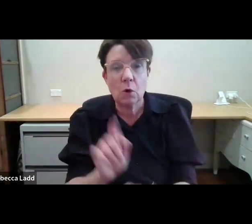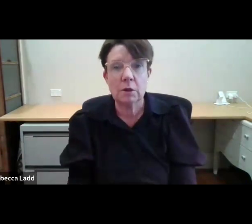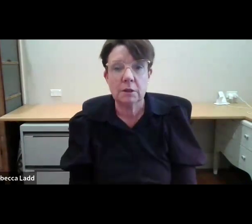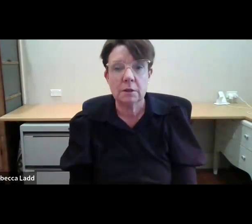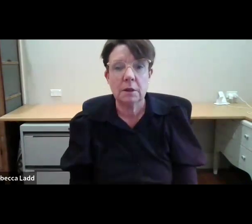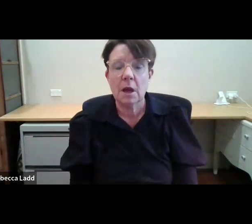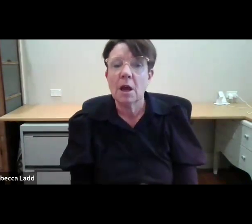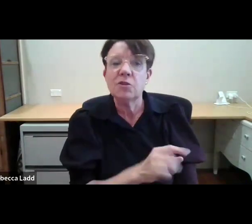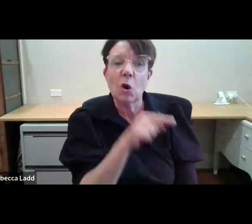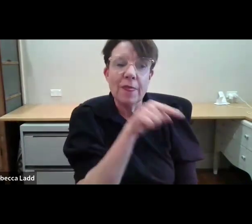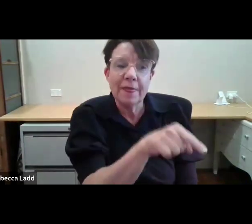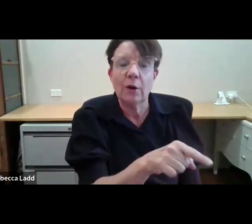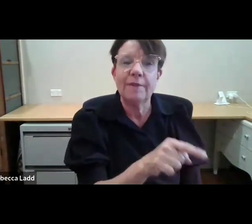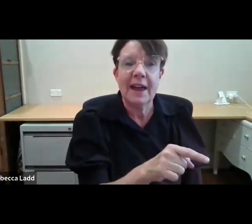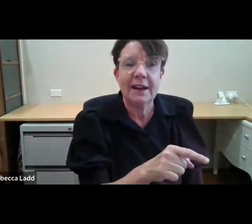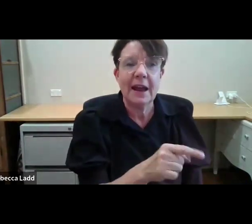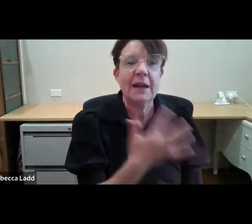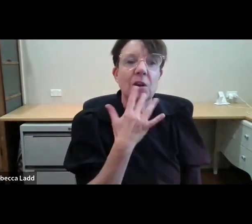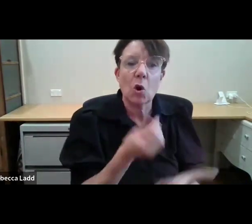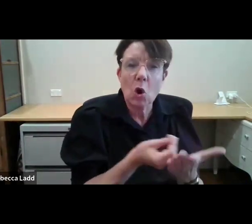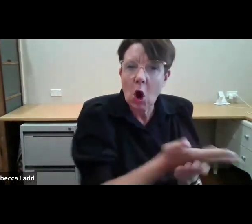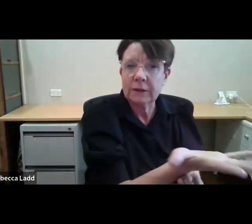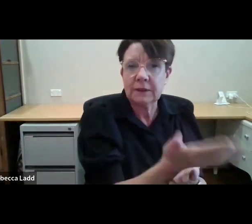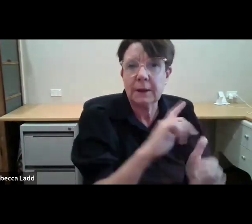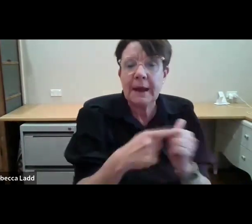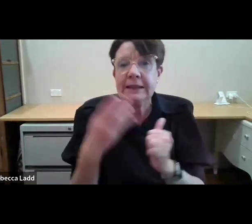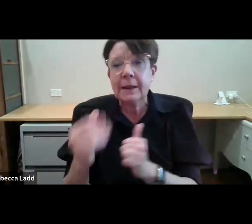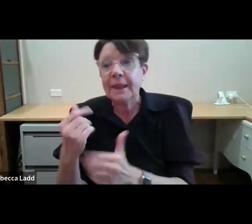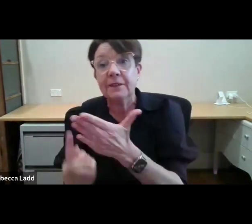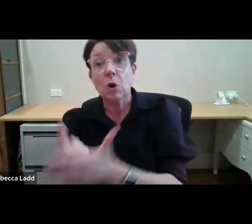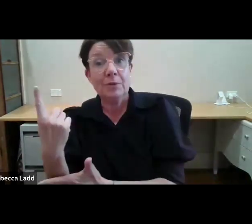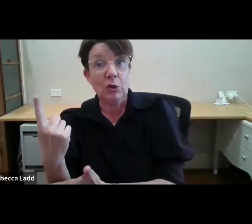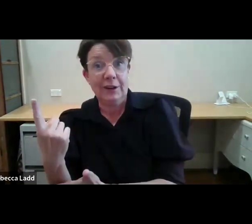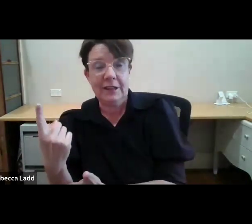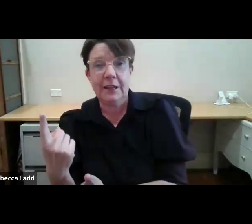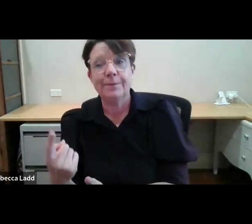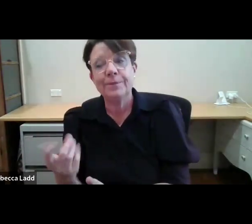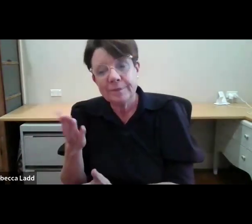talk about an opportunity, not only for the organisations but the legacy of those organisations.